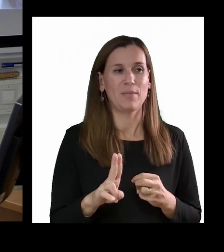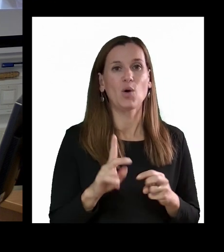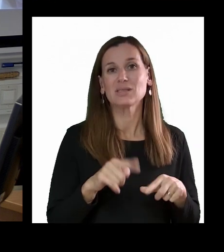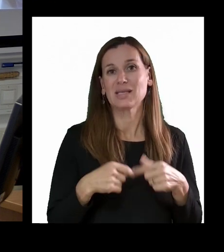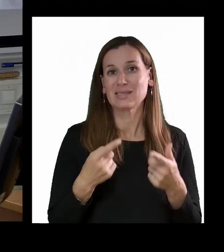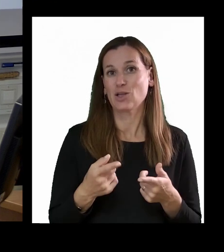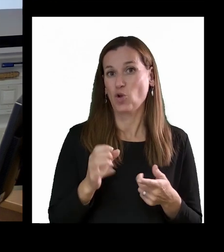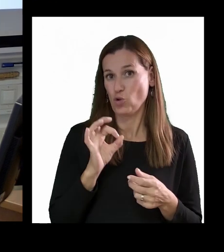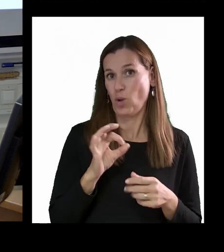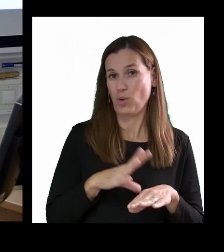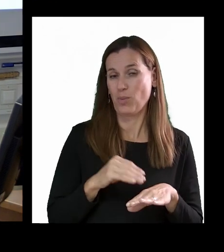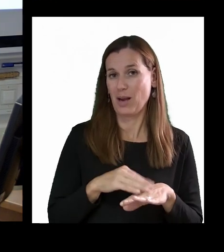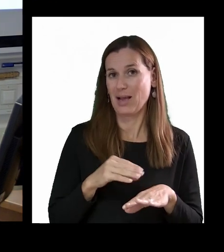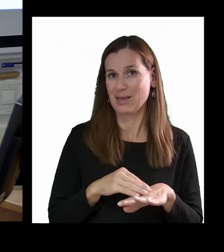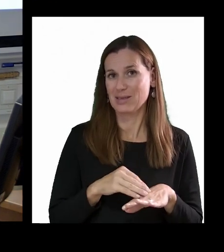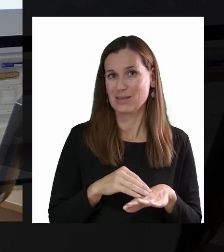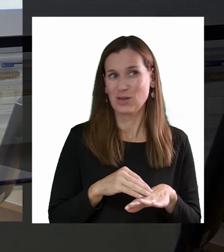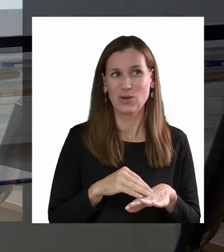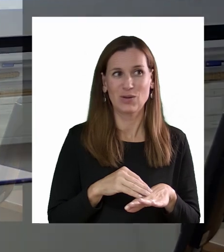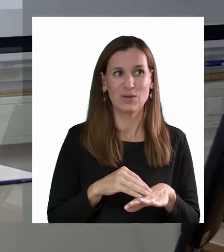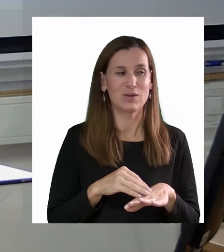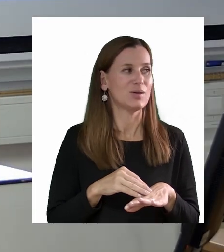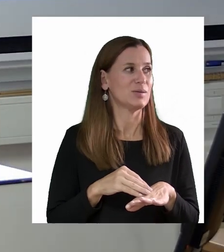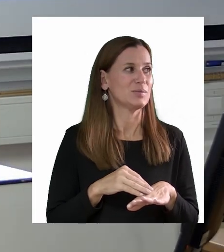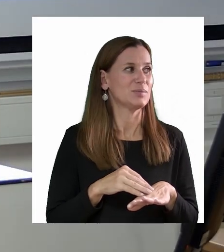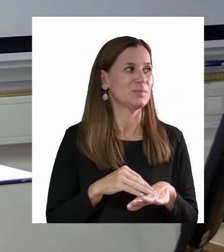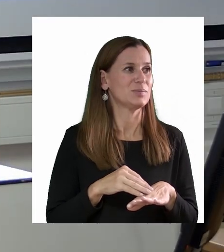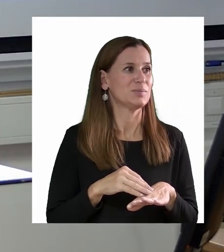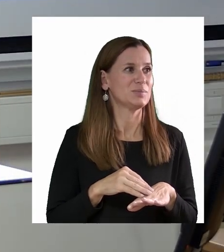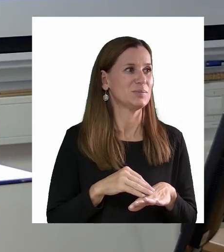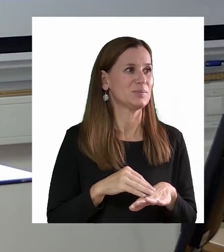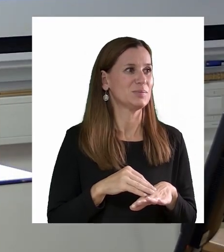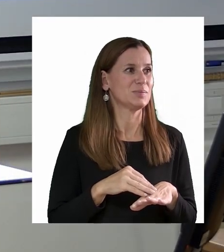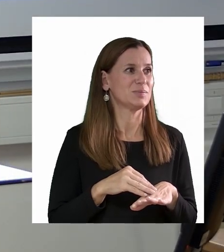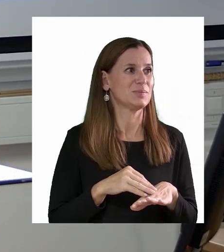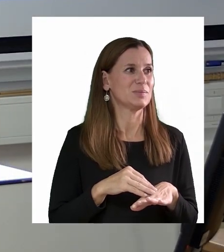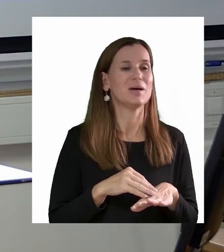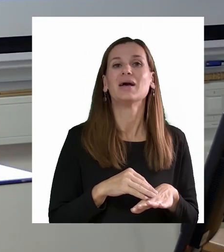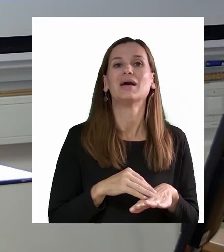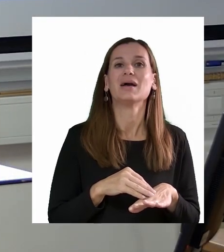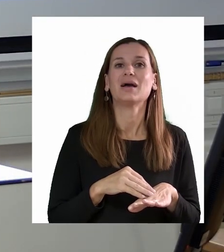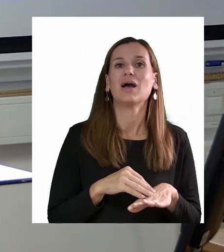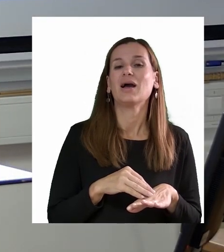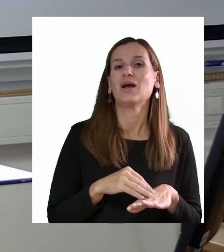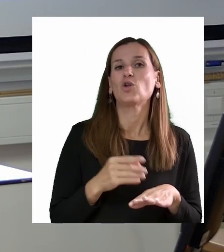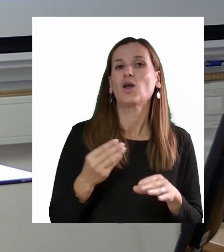practise. Again we need to, ah, we have, okay. The inclusive working group at Faculty of Business University of